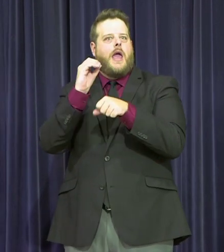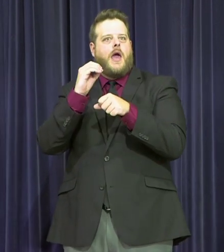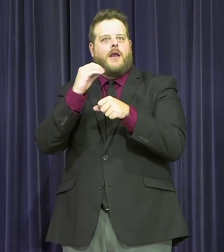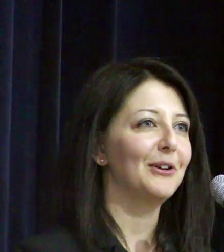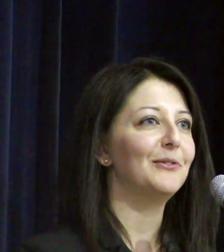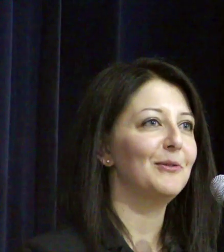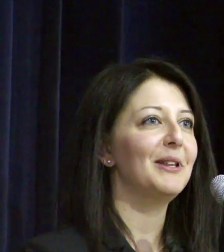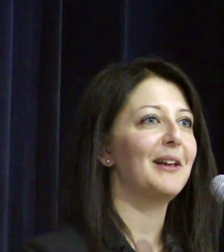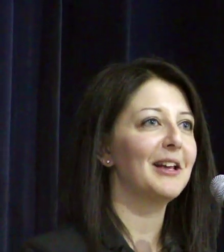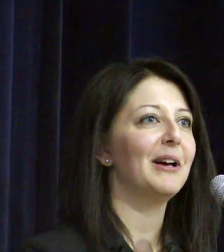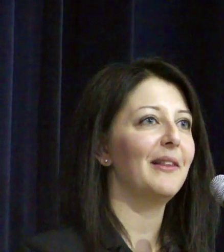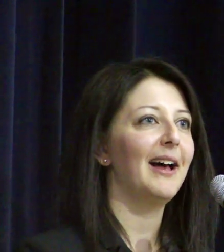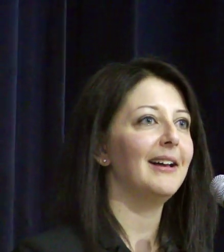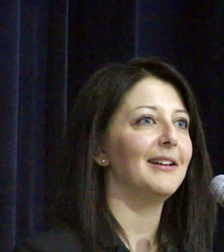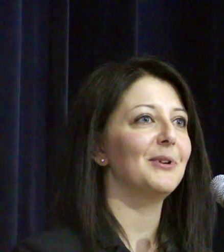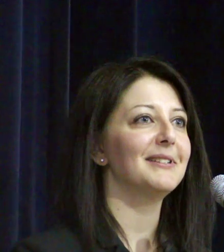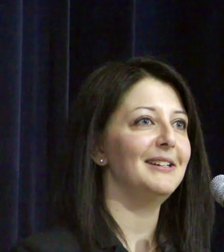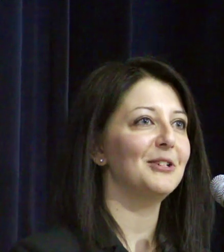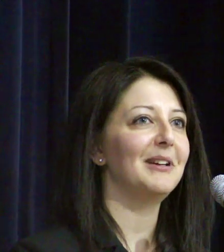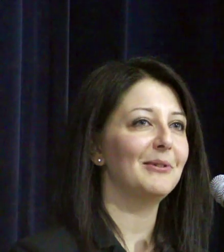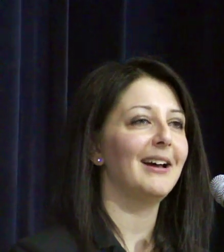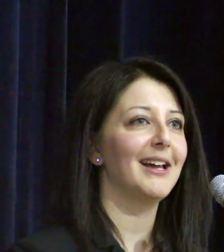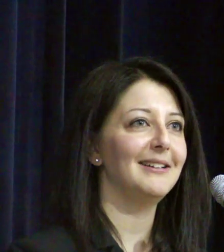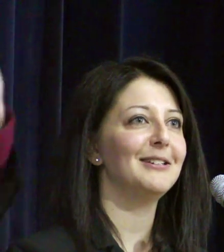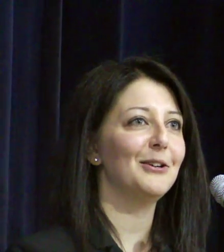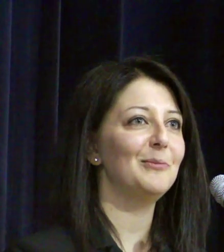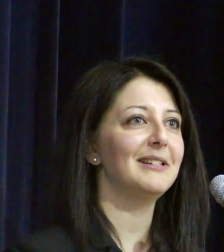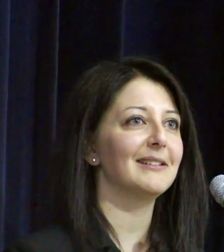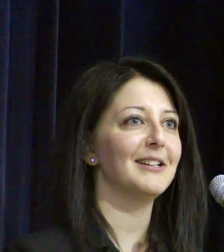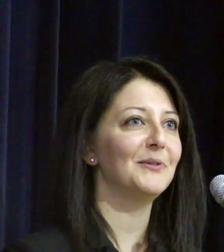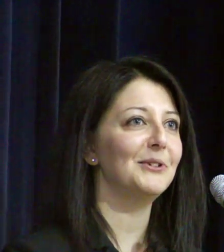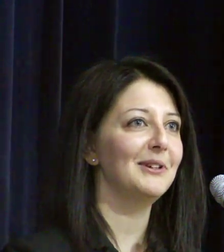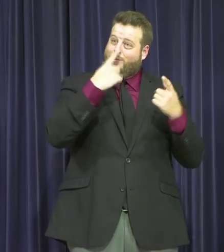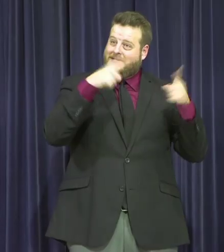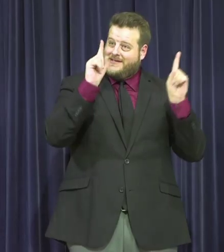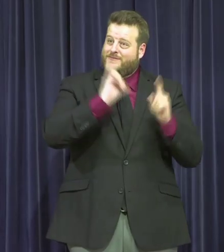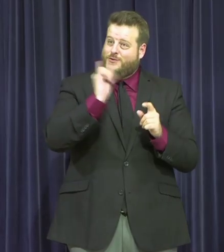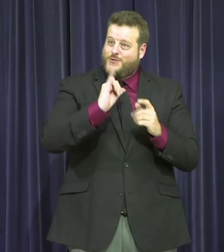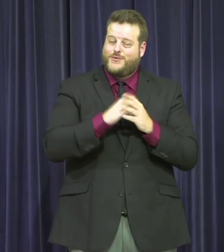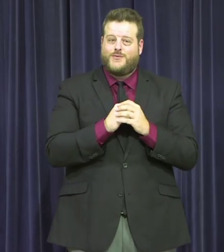You can be thinking about that and teaching me what I need to know to be successful.